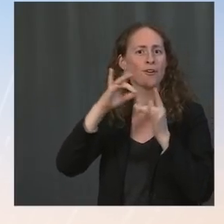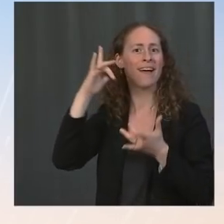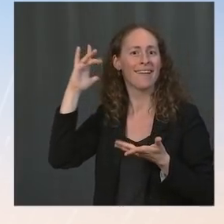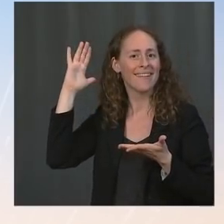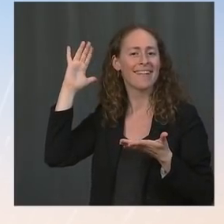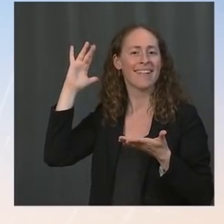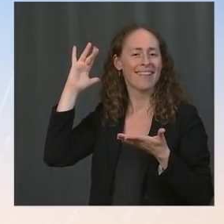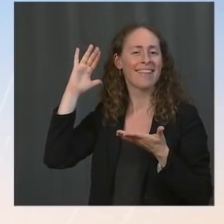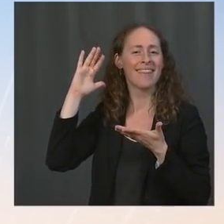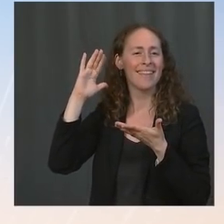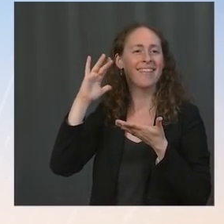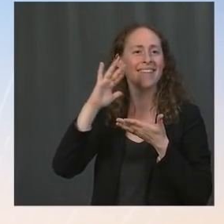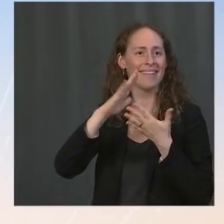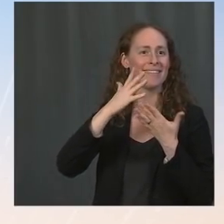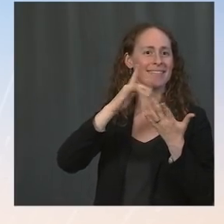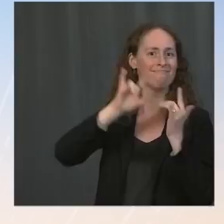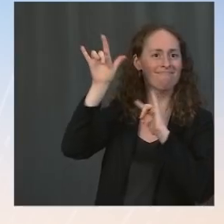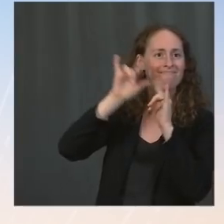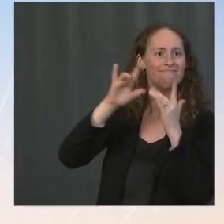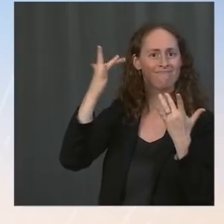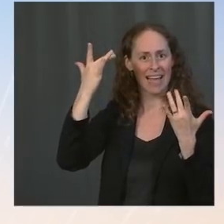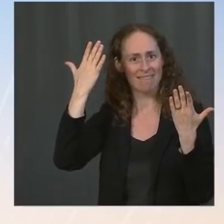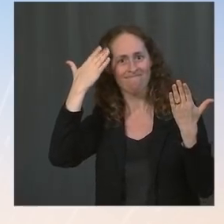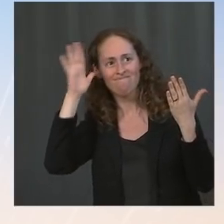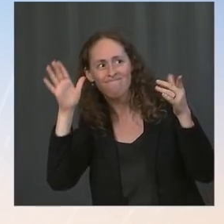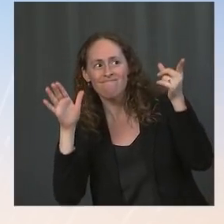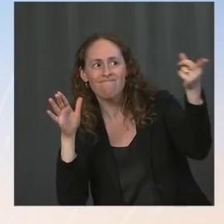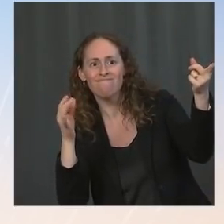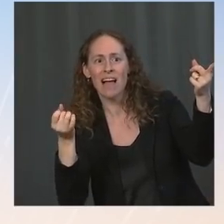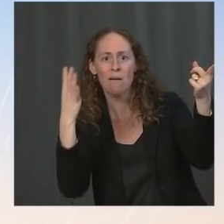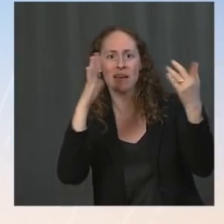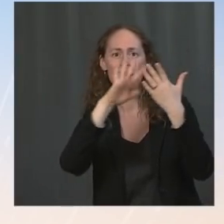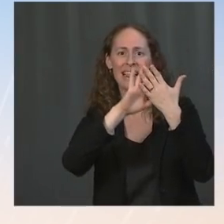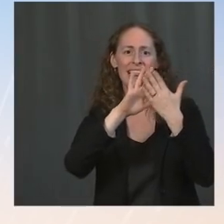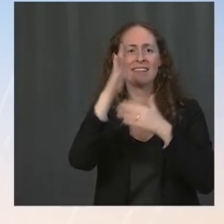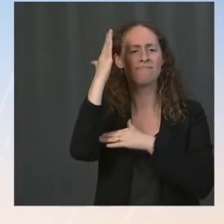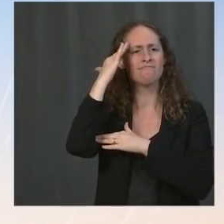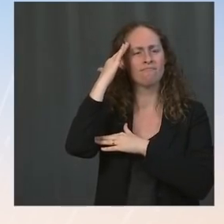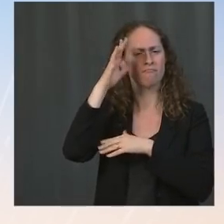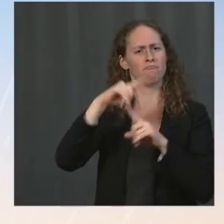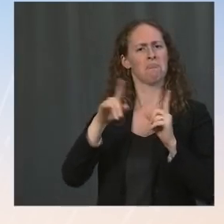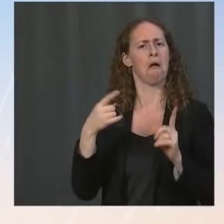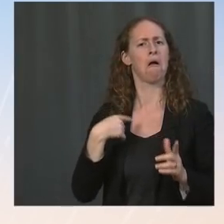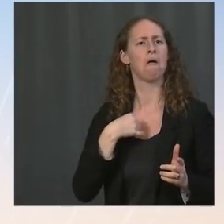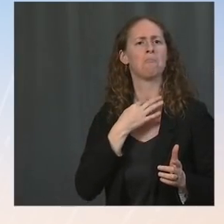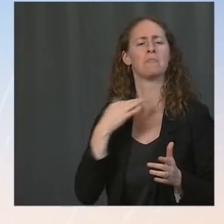Ms. Psaki: Sure. The Press: We heard, through the weekend, of Americans who were told to get to the airport